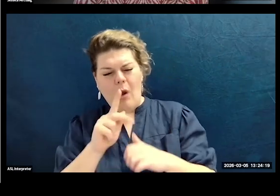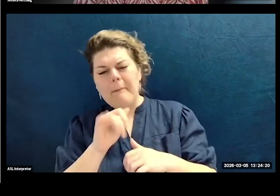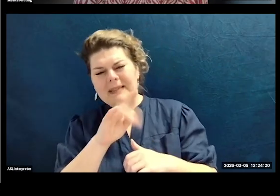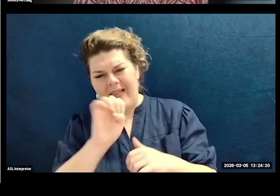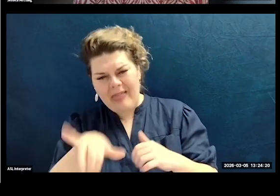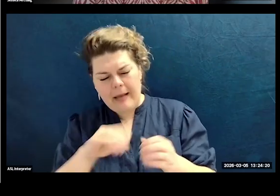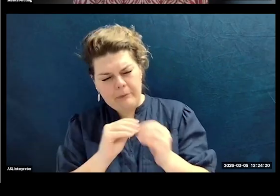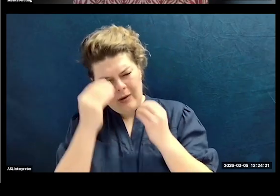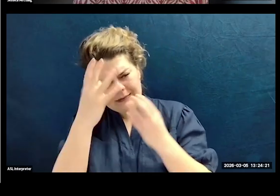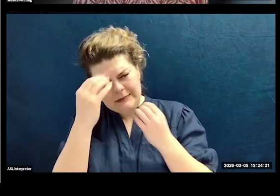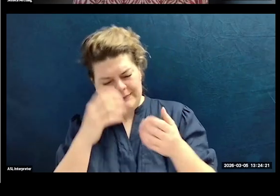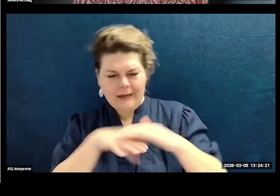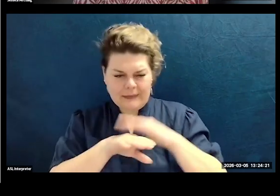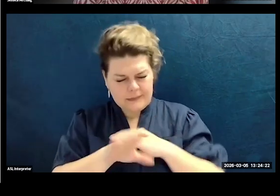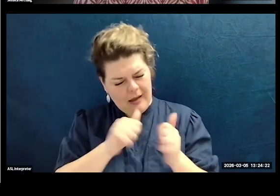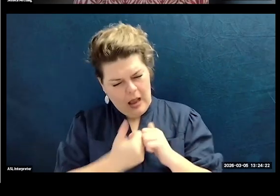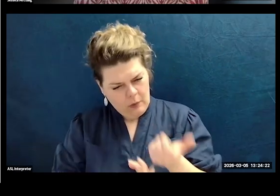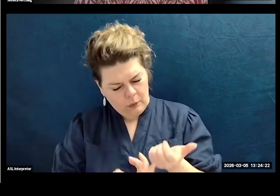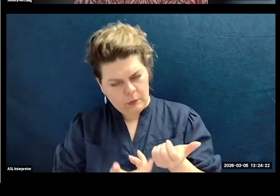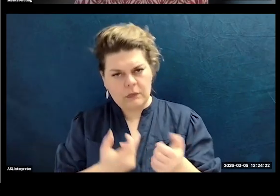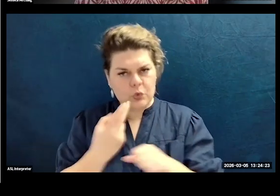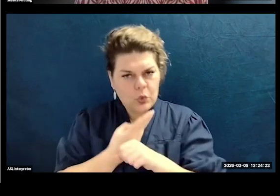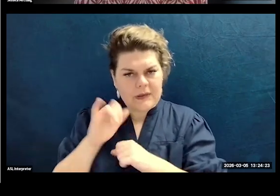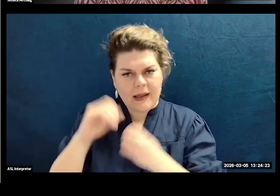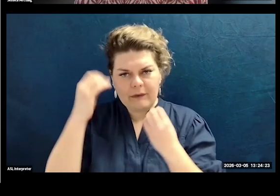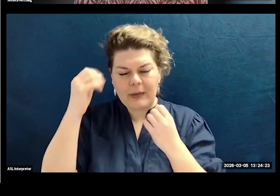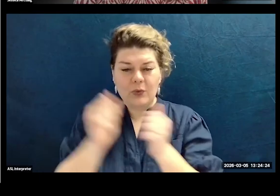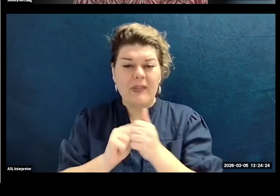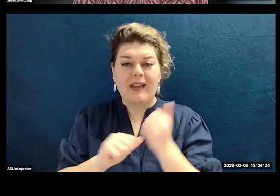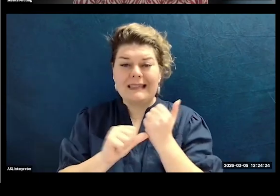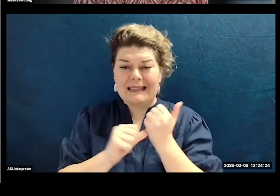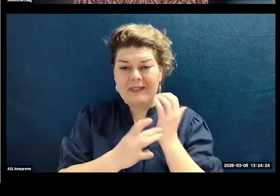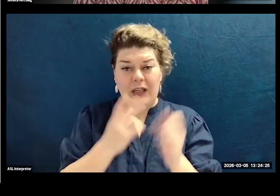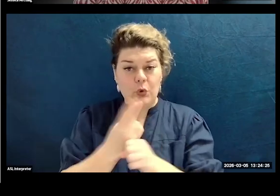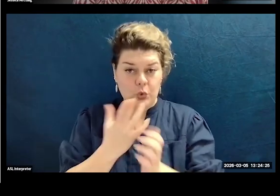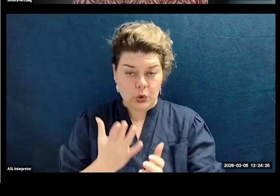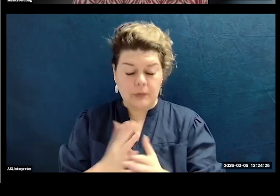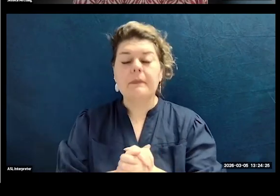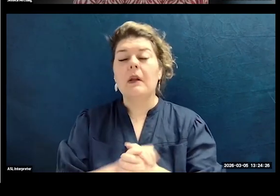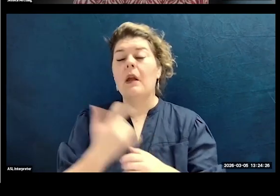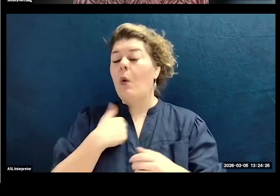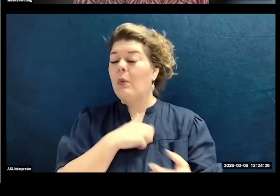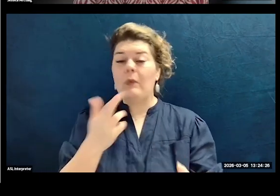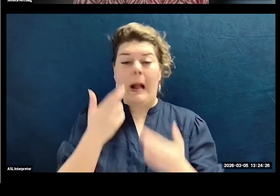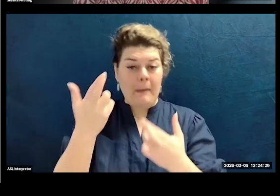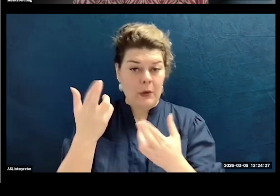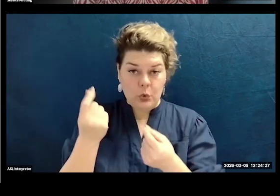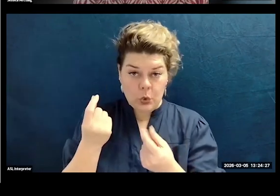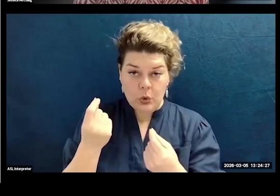and more usable by assistive tech users? And what we recommend is referencing